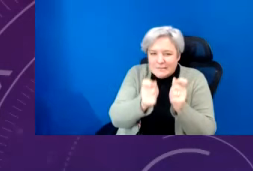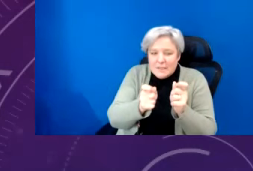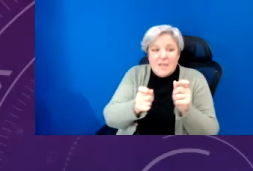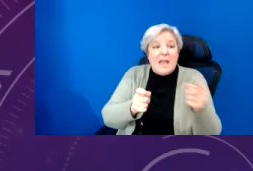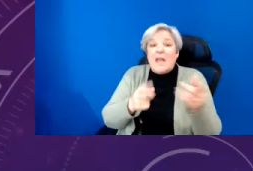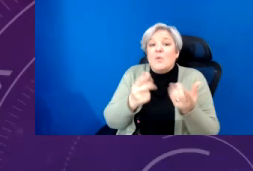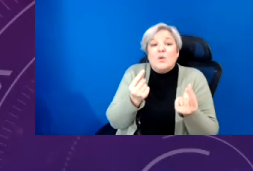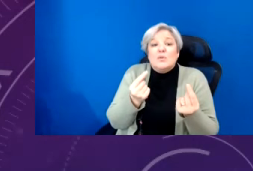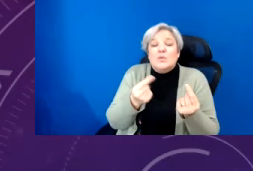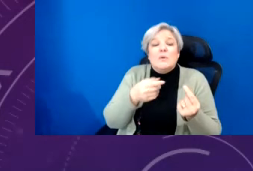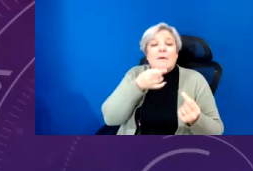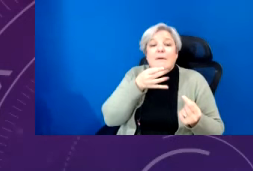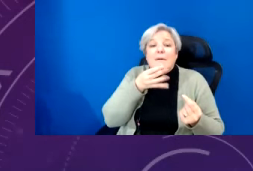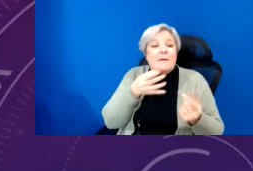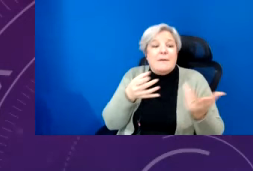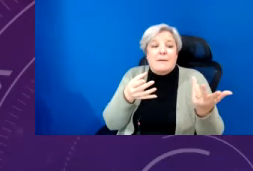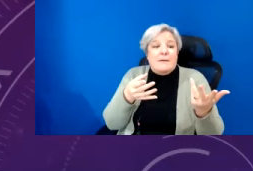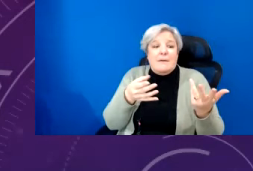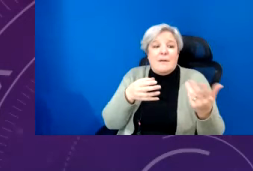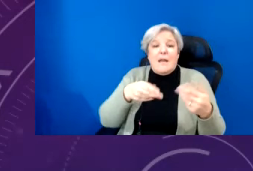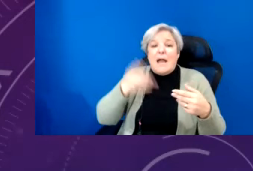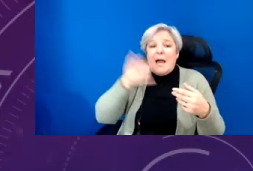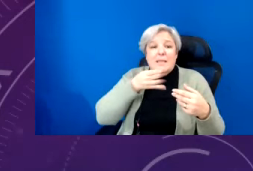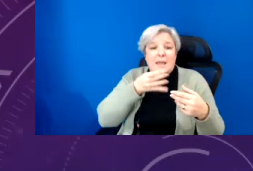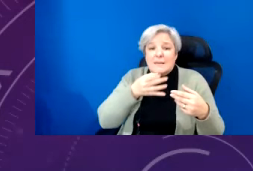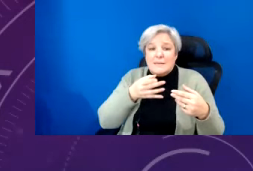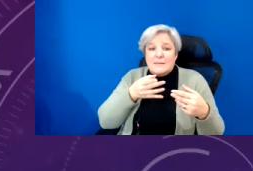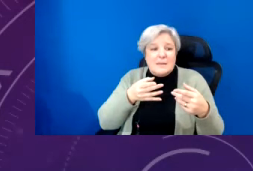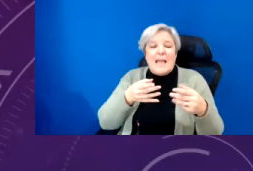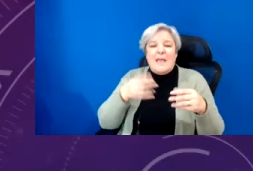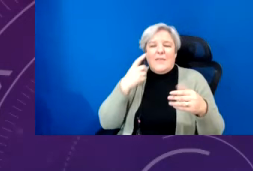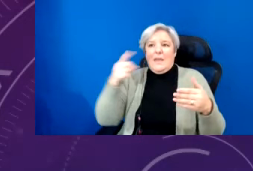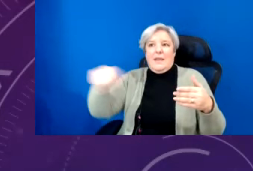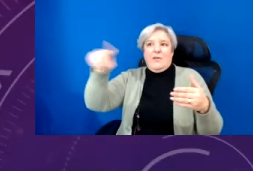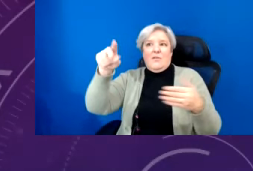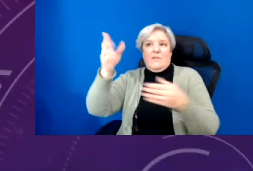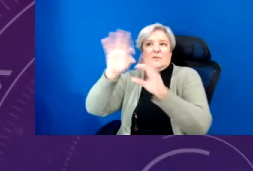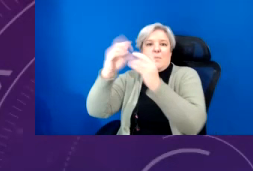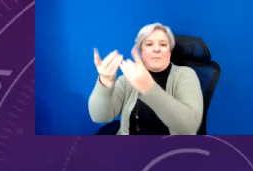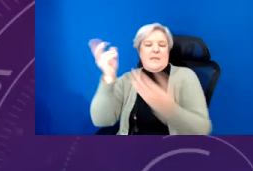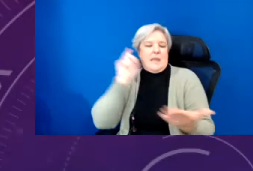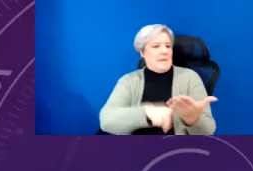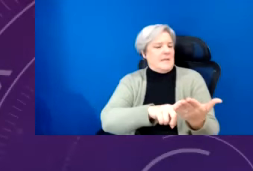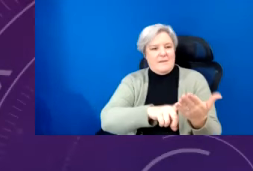these columns for admissions and records. So it makes them easier to find it easier identify so they're able to do.